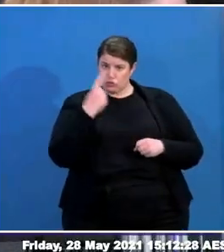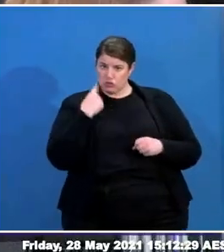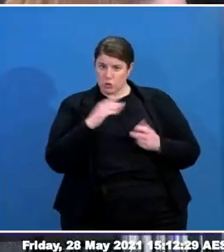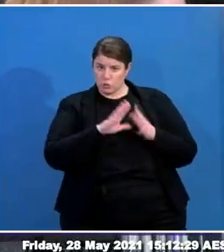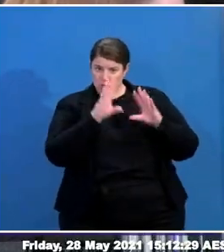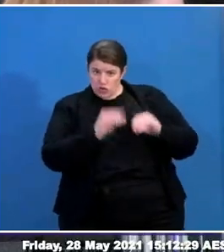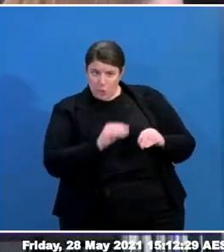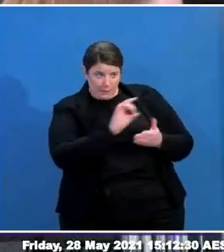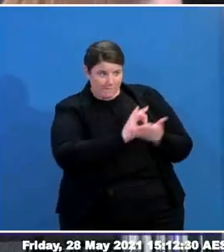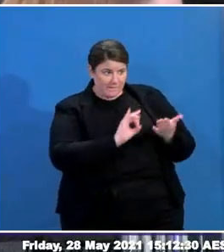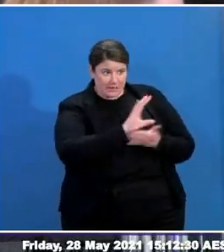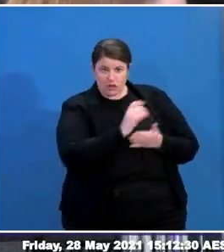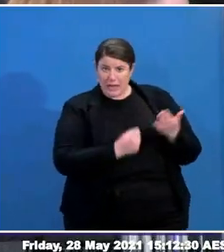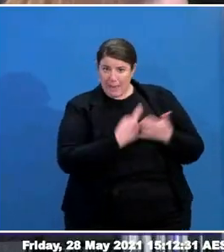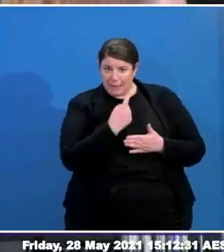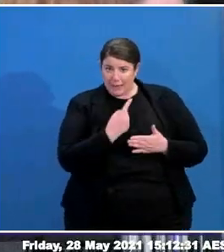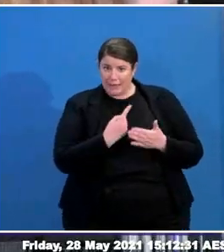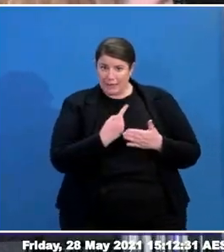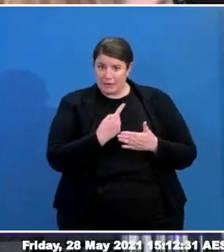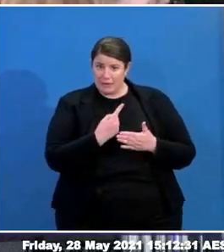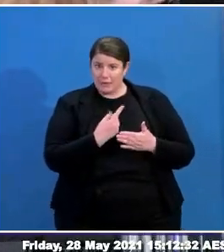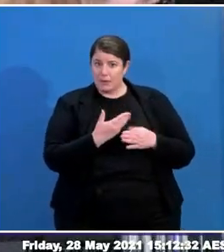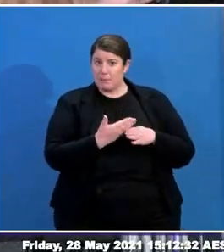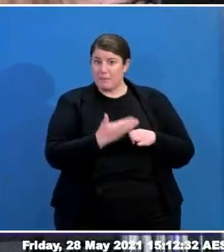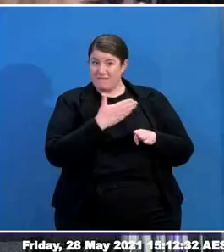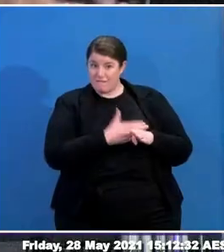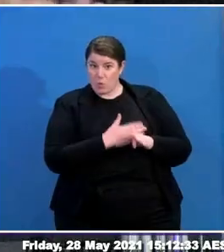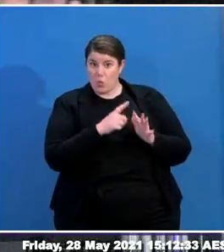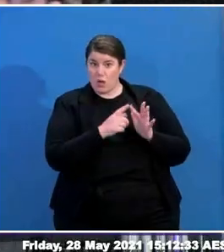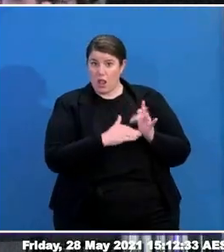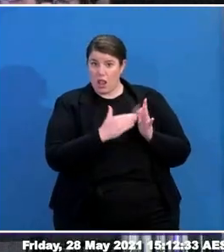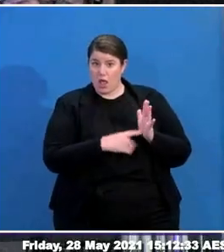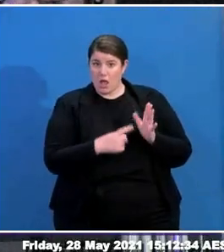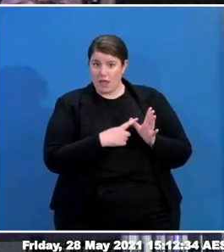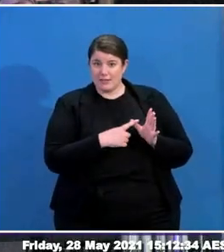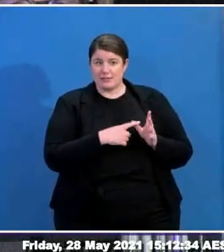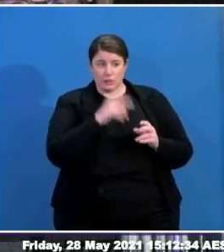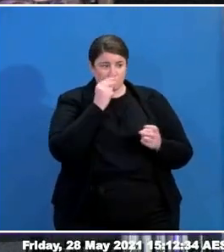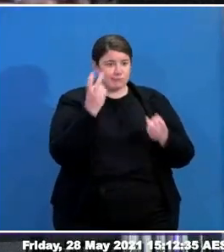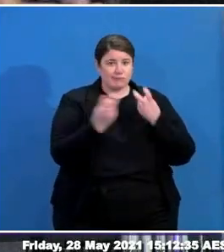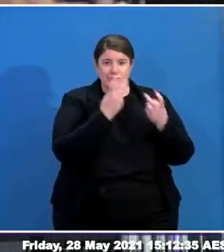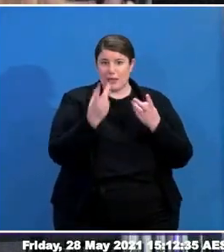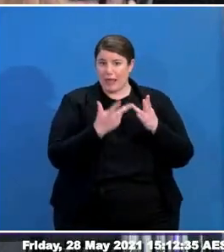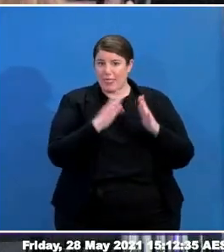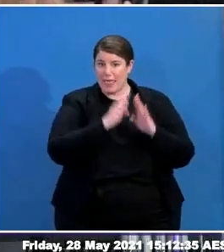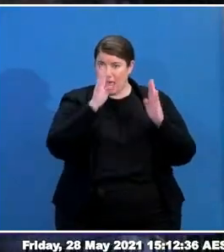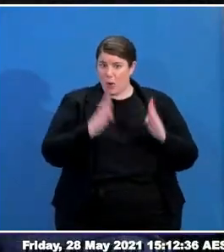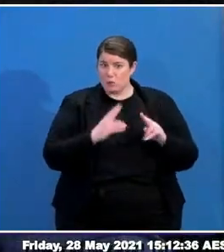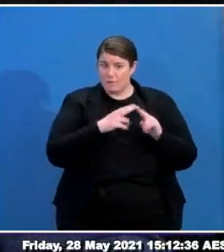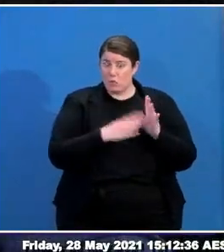the eviction taking place before Eliza had been able to source alternative accommodation for Melissa; is that right? COMMISSIONER HEAD: Yes.